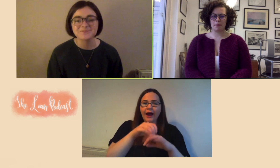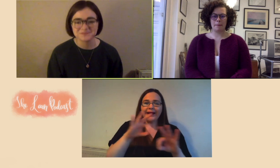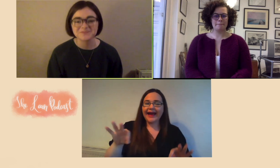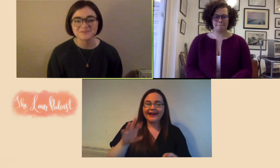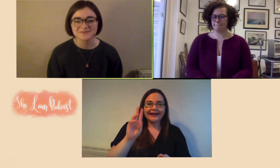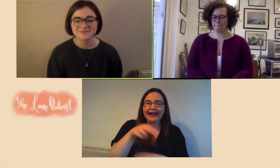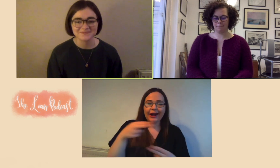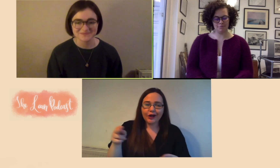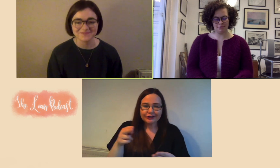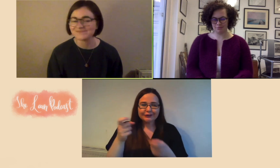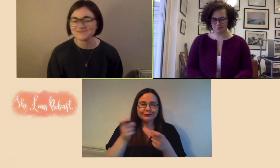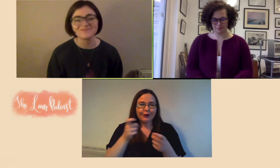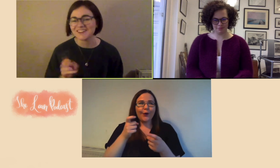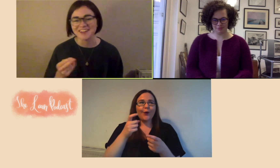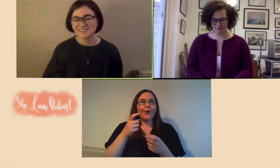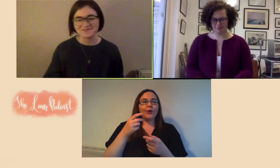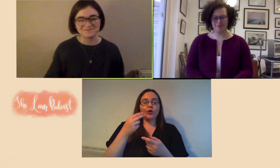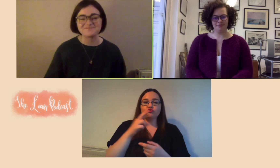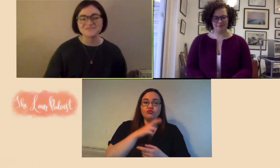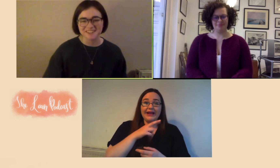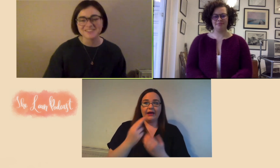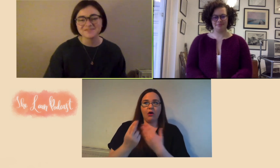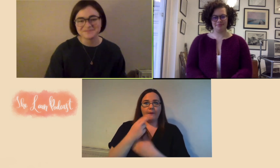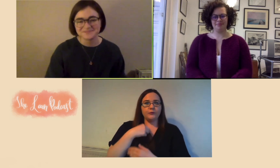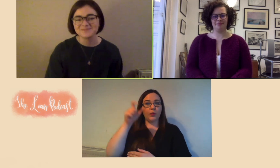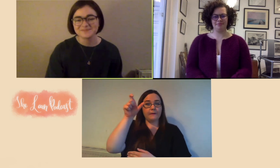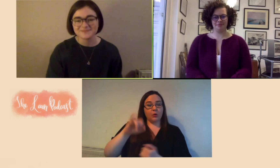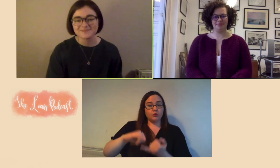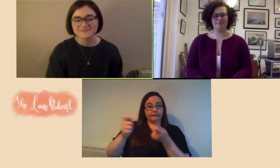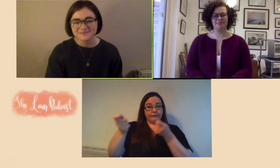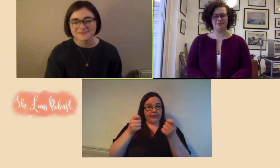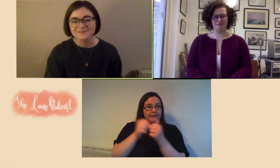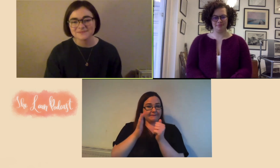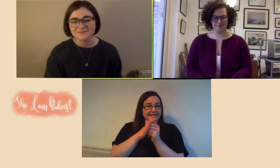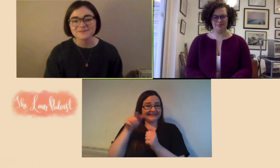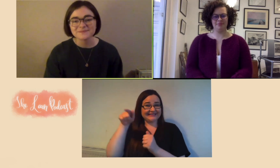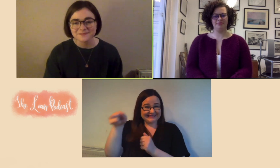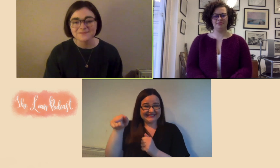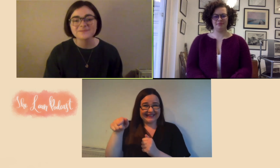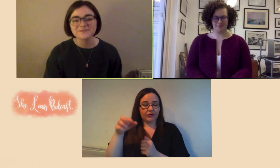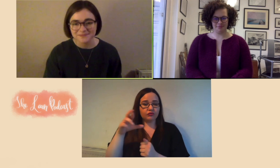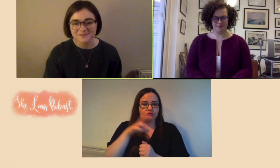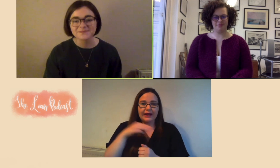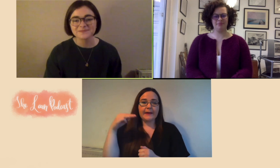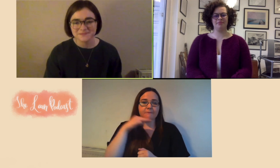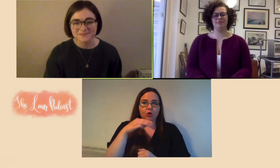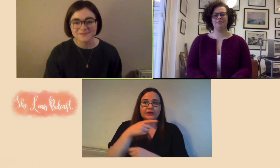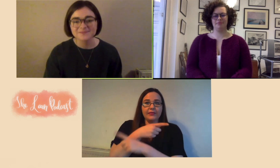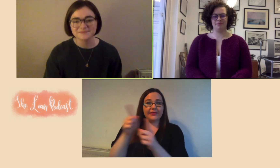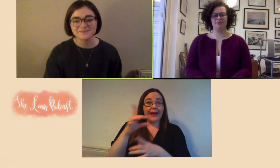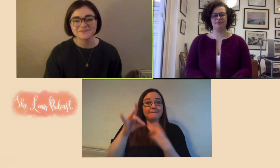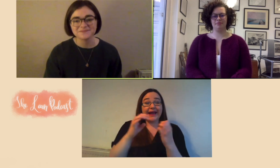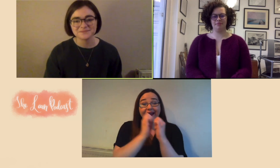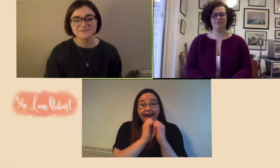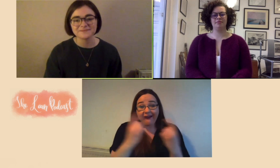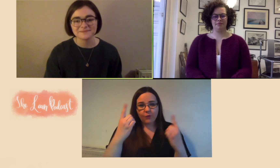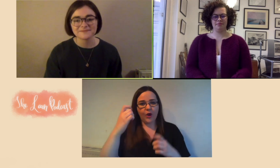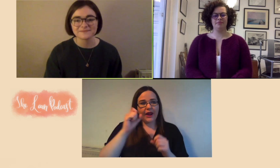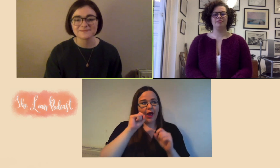sometimes interpreter might have to interrupt a meeting or maybe ask for clarification, but online that just, it's impossible. So, and definitely for the person